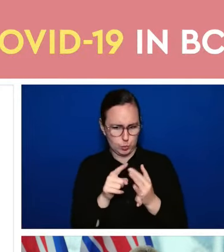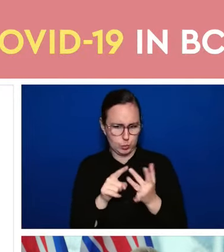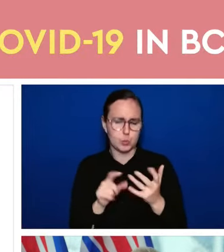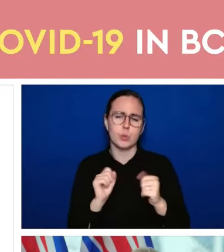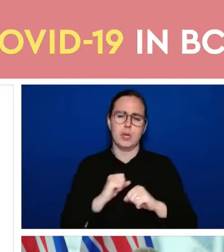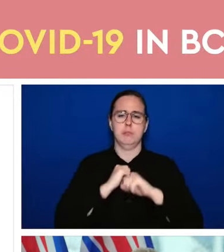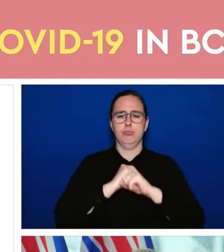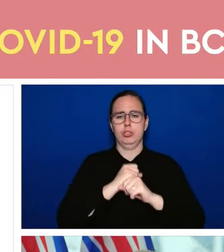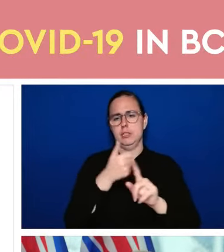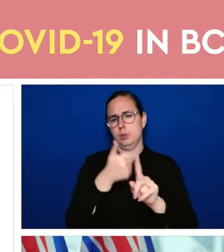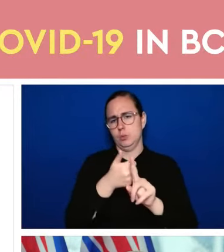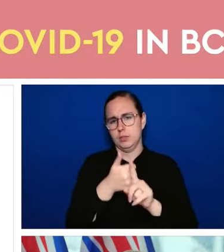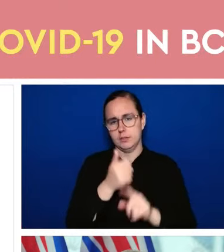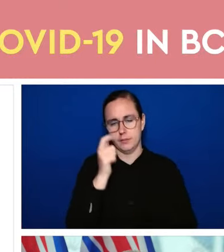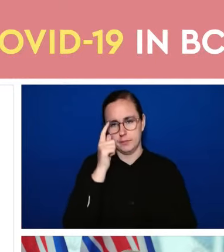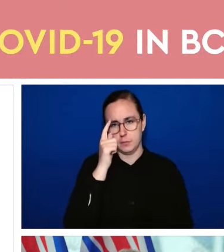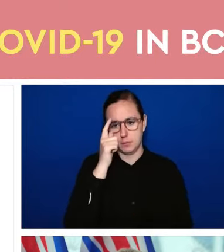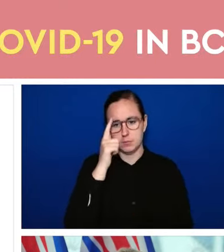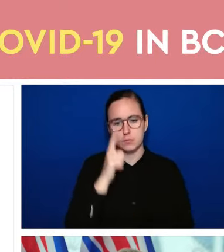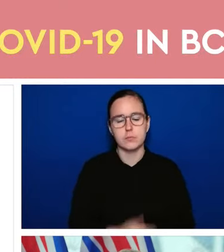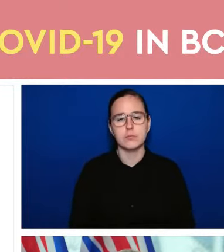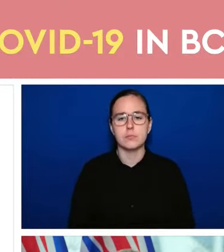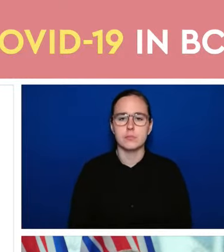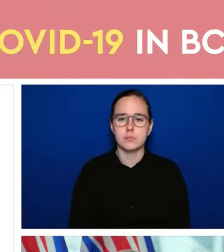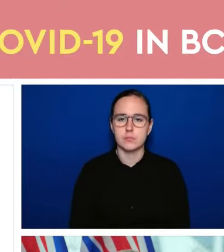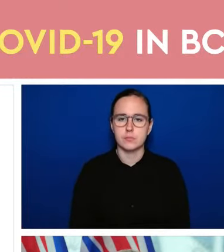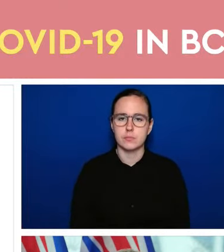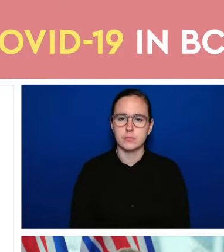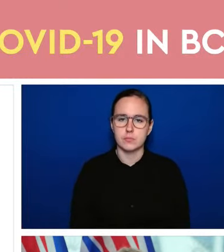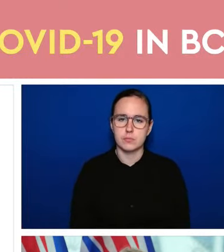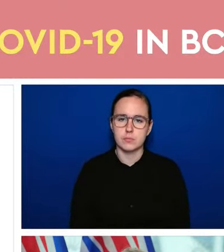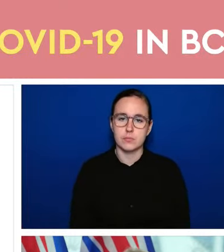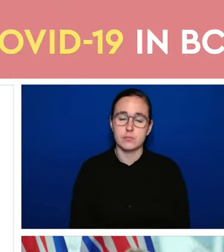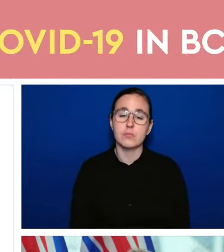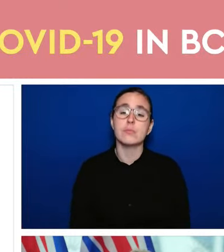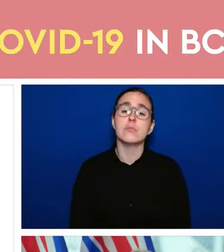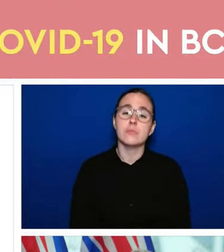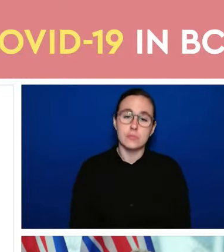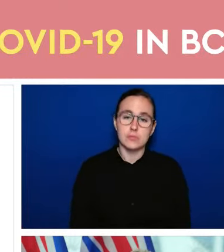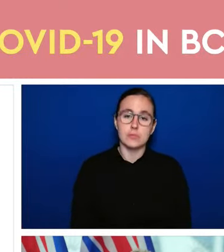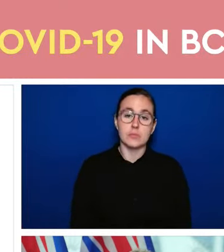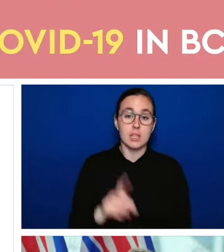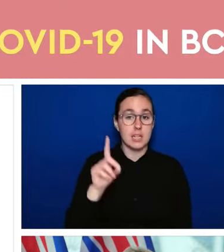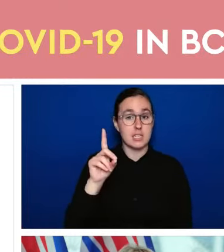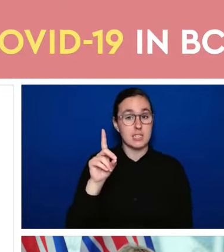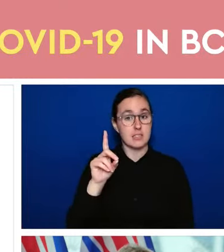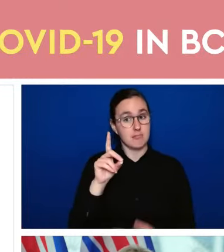. Our data shows that for those who are fully vaccinated in boosting the risk of becoming